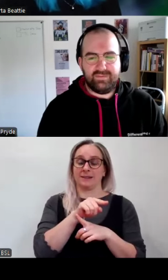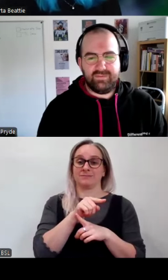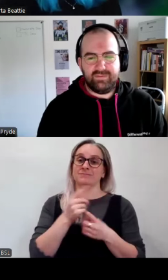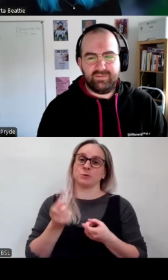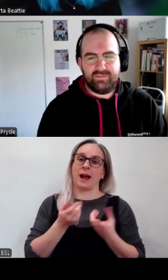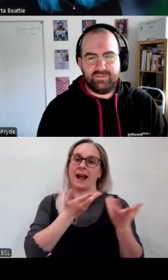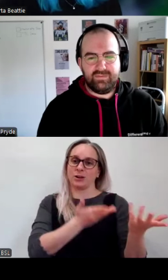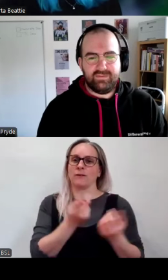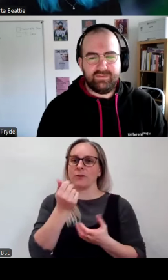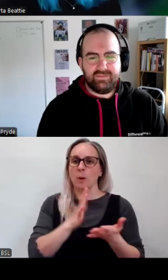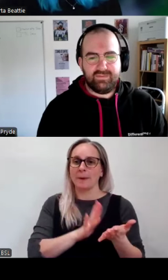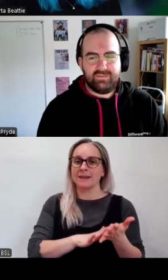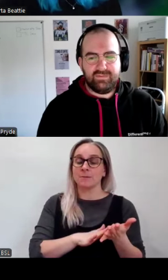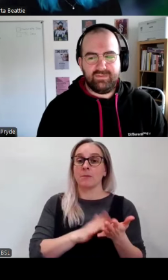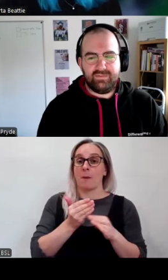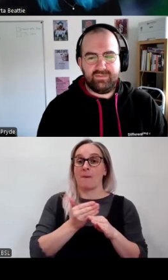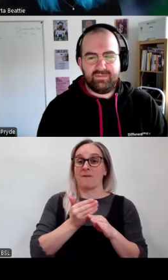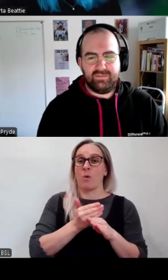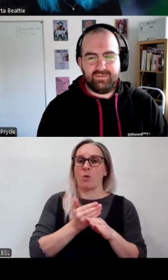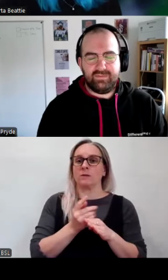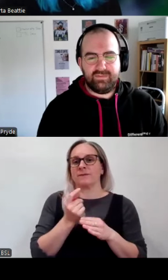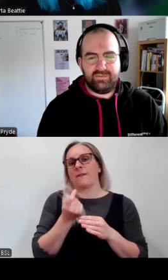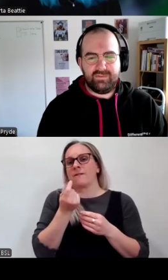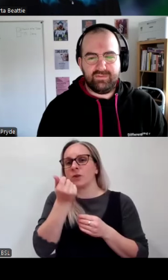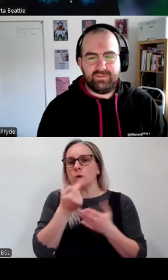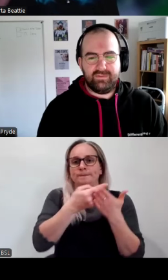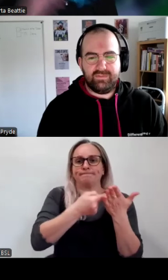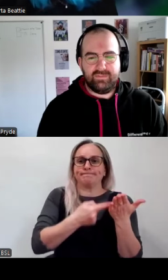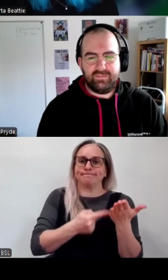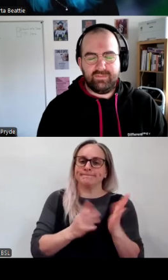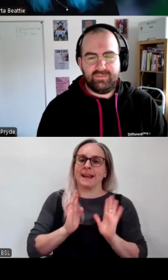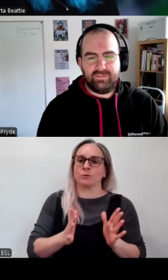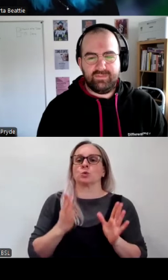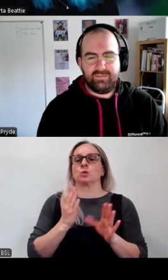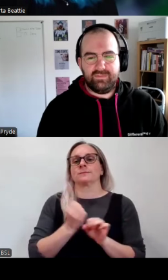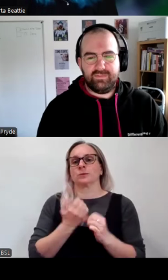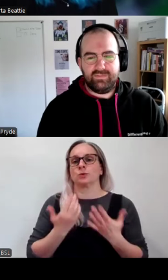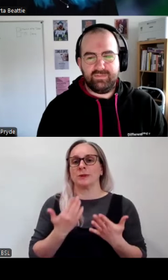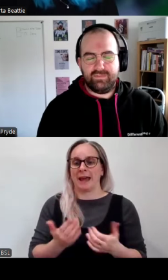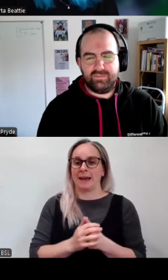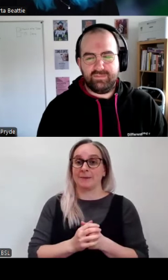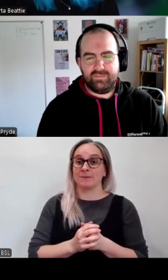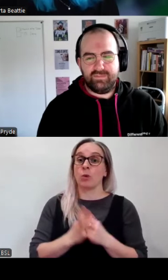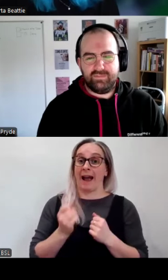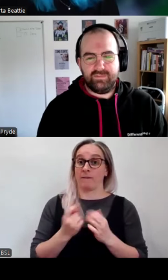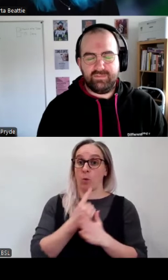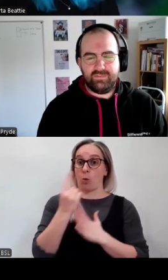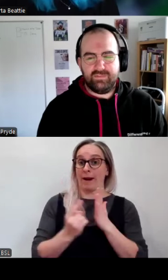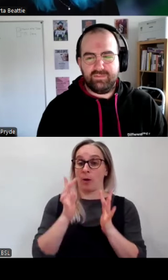Before that, I'm going to go over some housekeeping. Today's webinar is scheduled to last one hour, including Q&A.